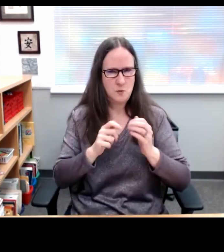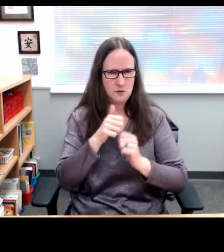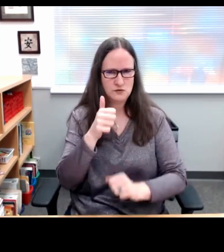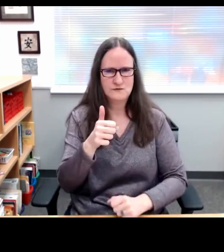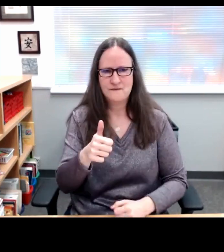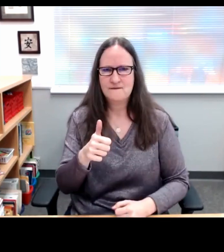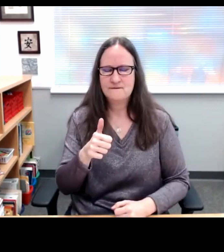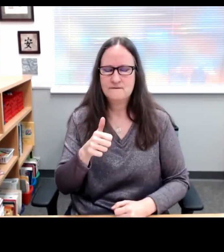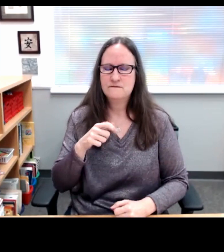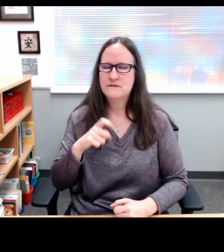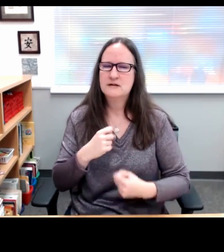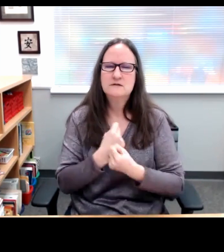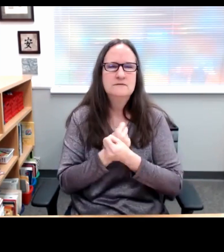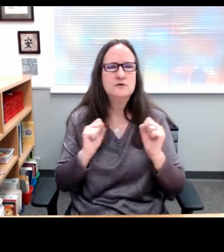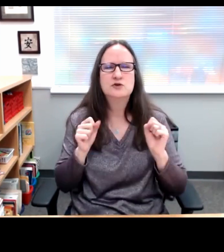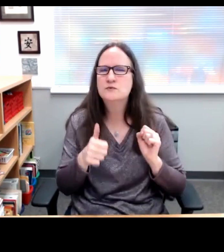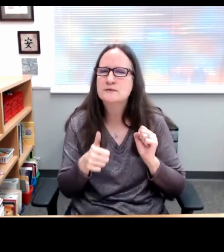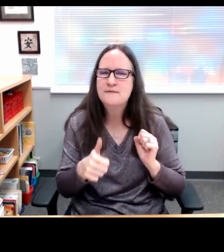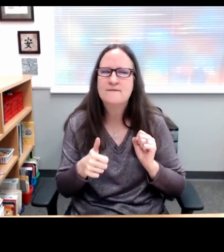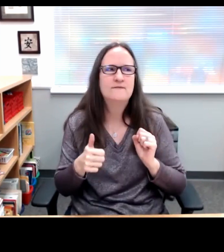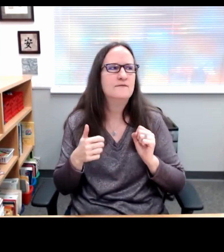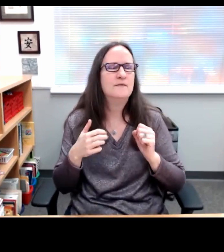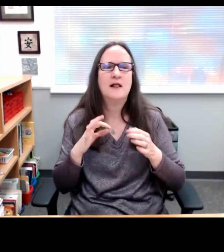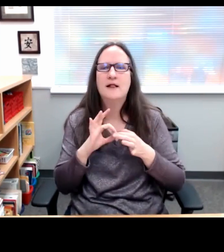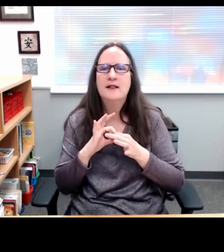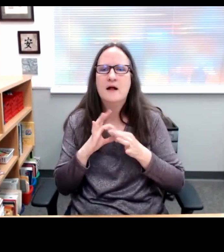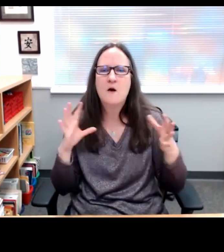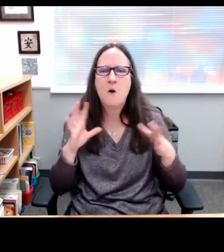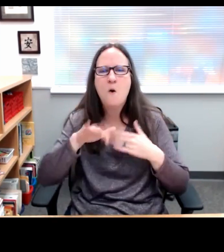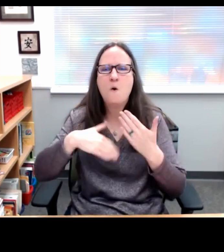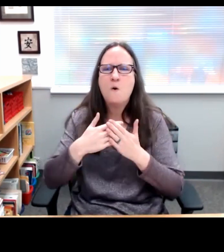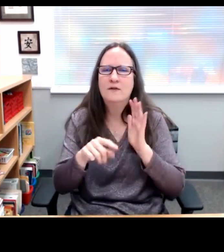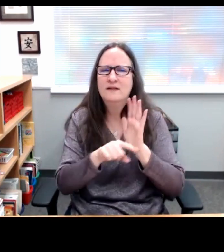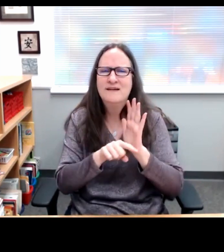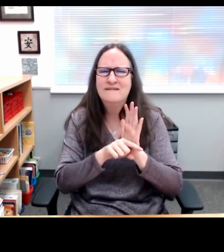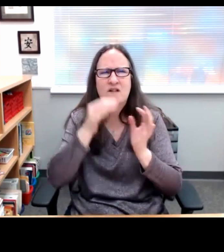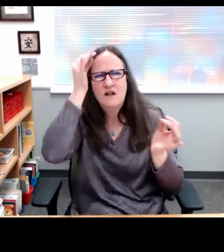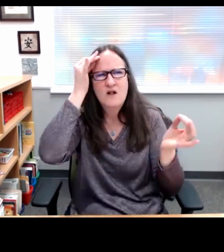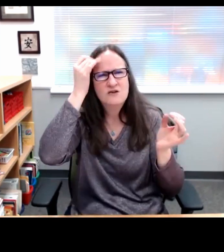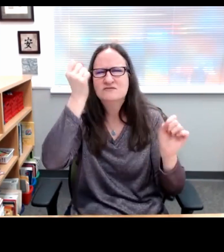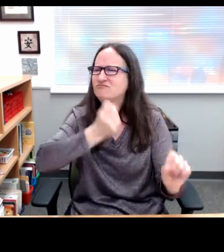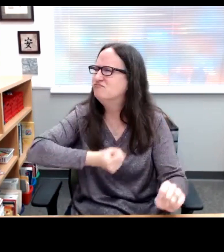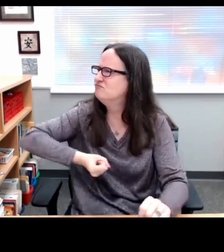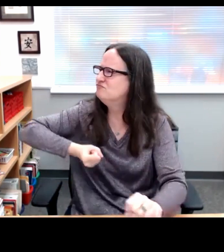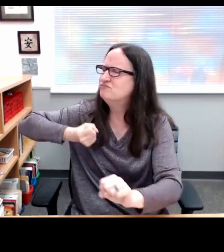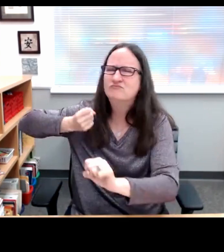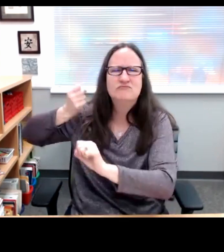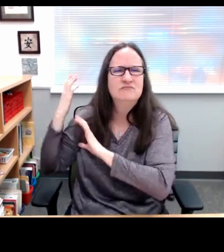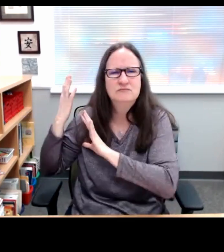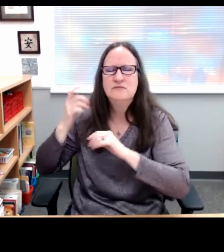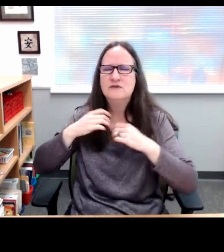And then it needs to start with yourself to have that internal sense of self. Letting go all of the negative thoughts